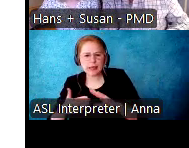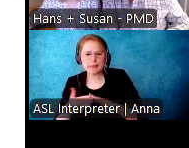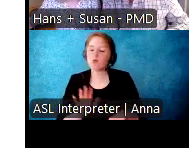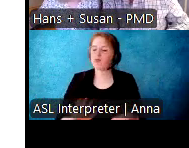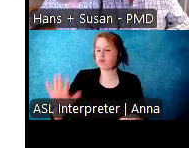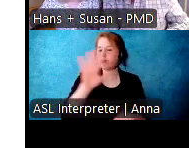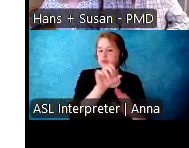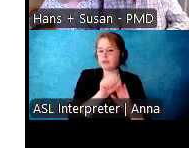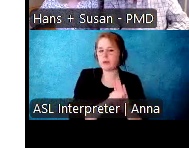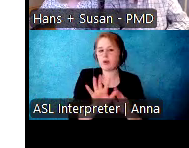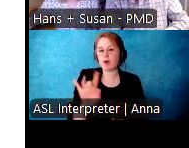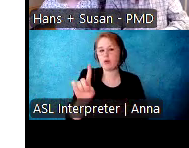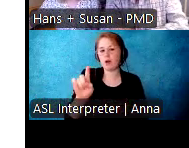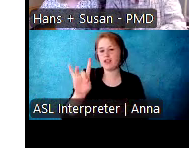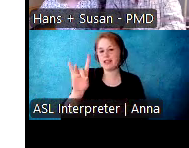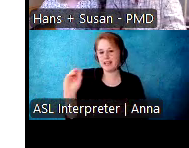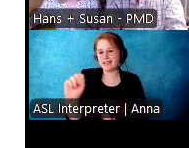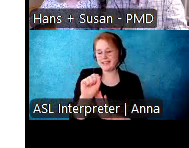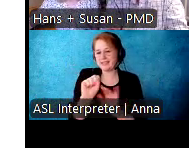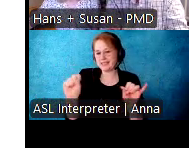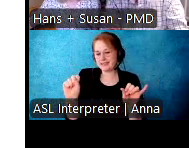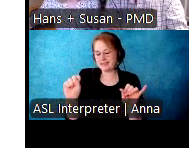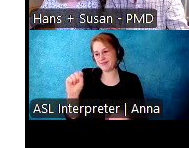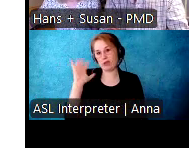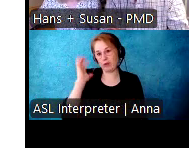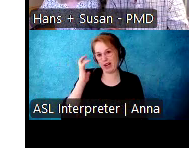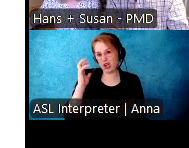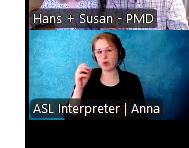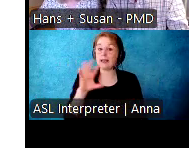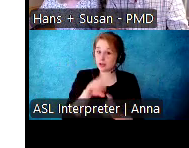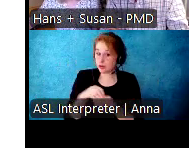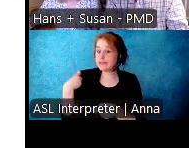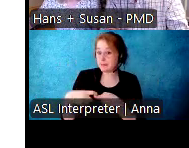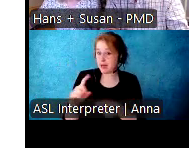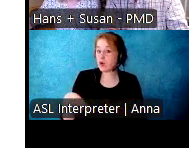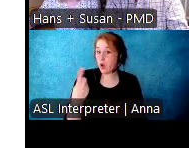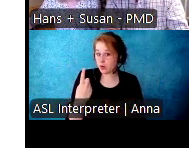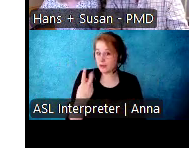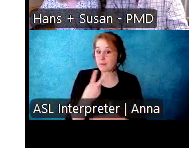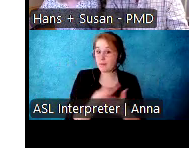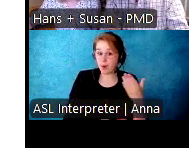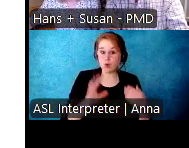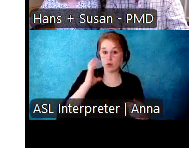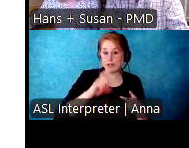We have about 180 stations, including some Spanish only, both for radio and TV.